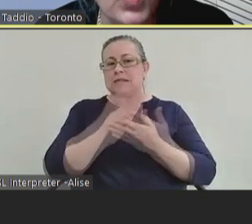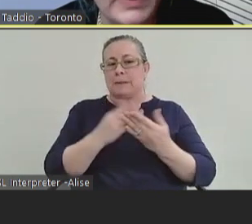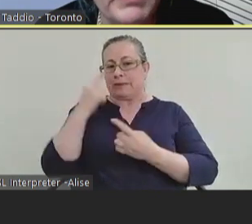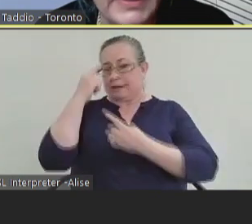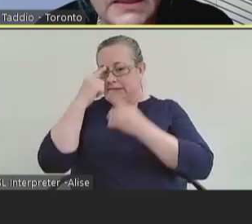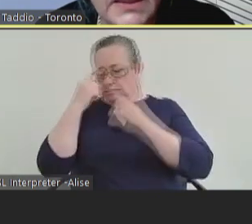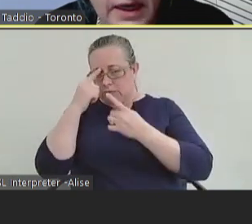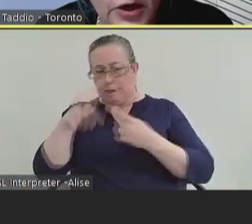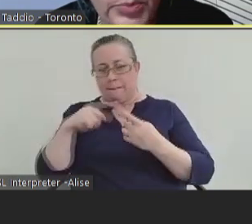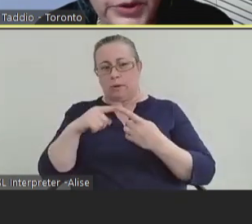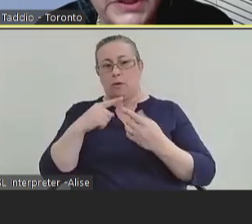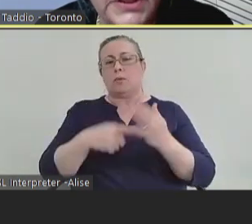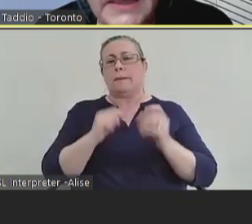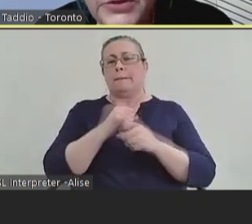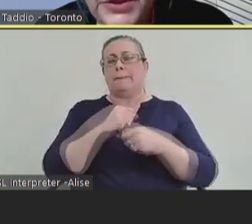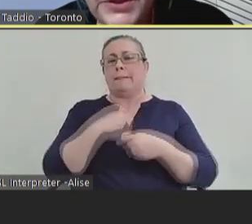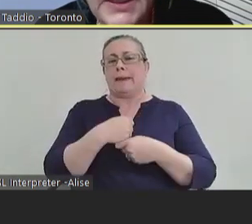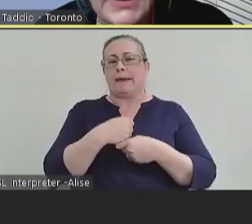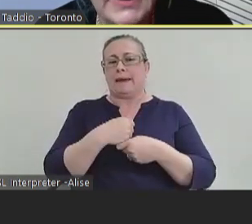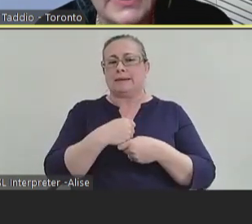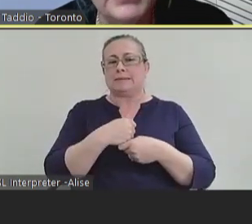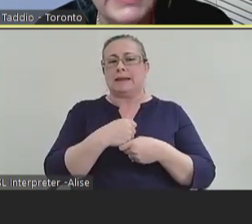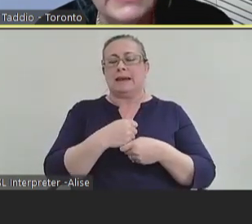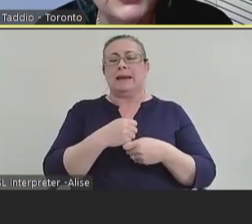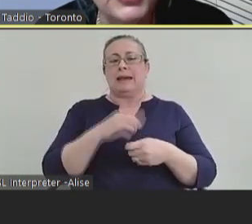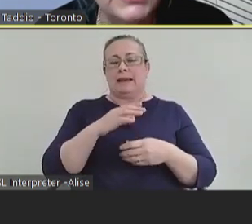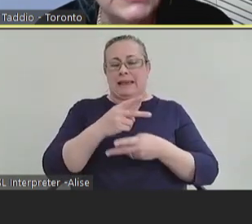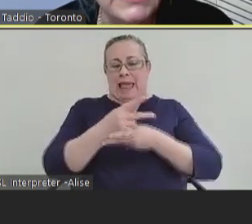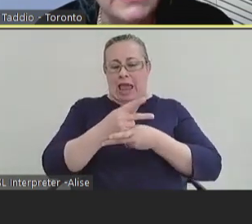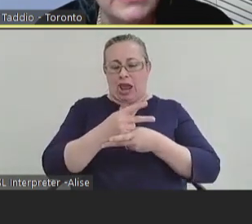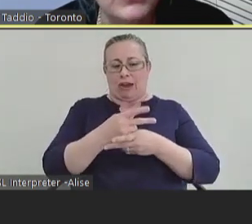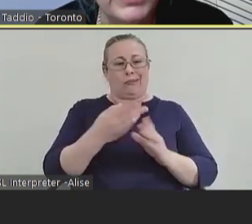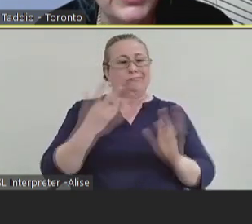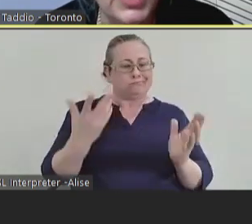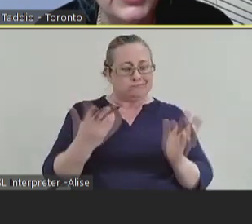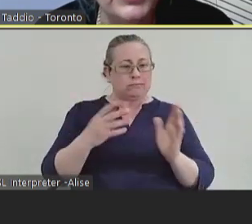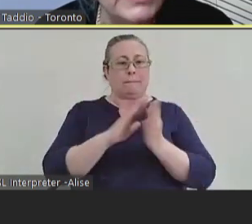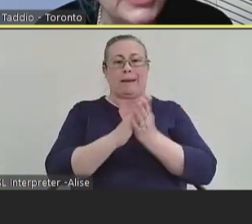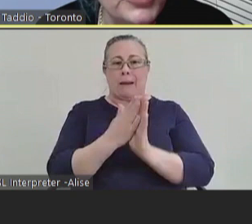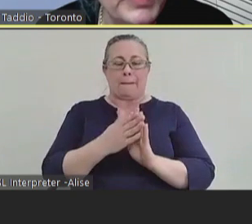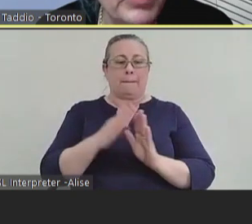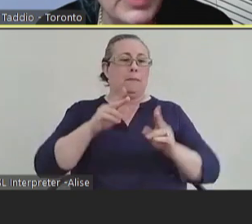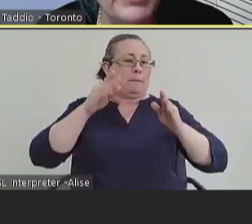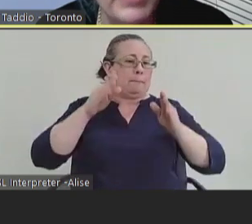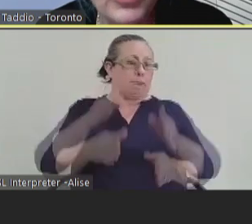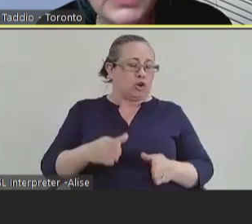what makes care person-centered. And just to say that with CARD, we teach people about the